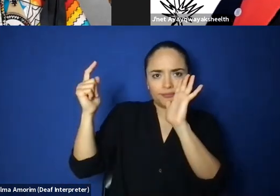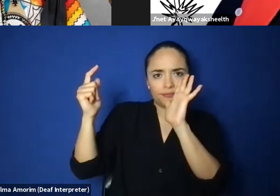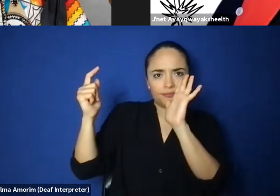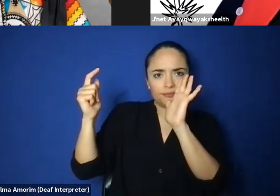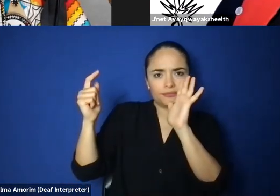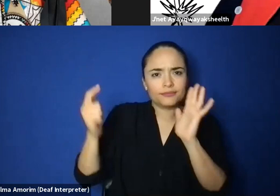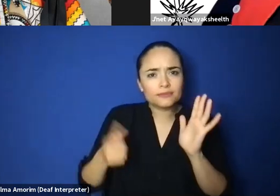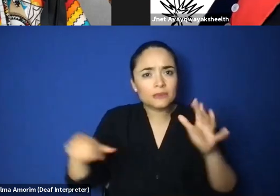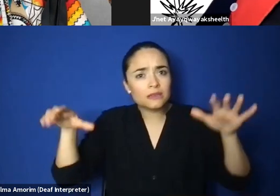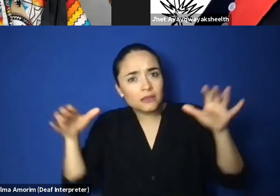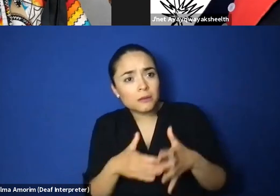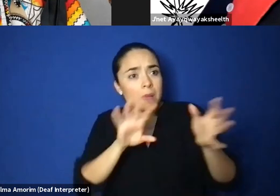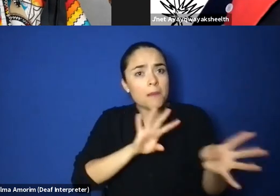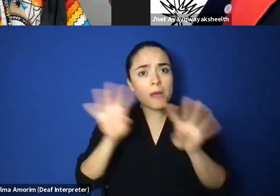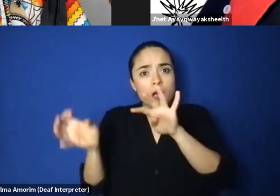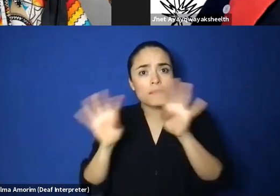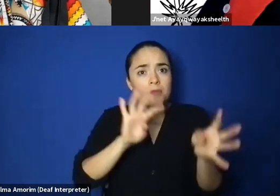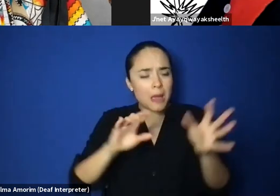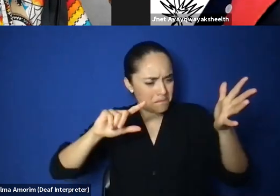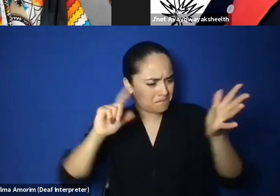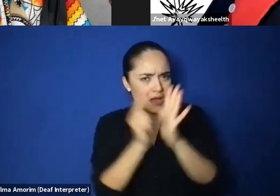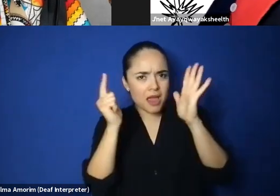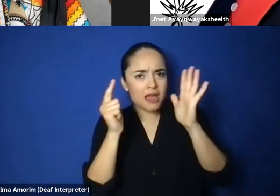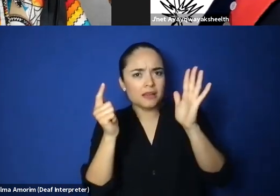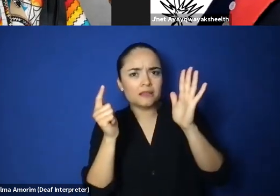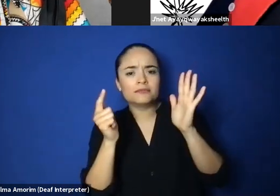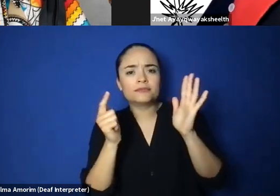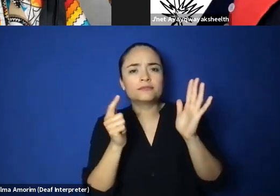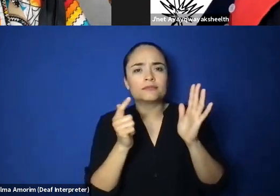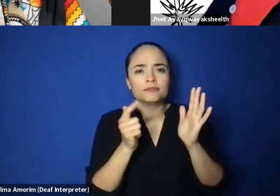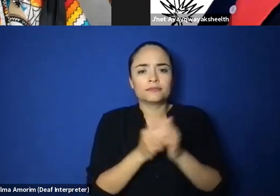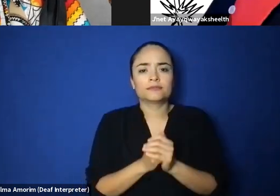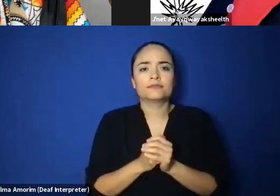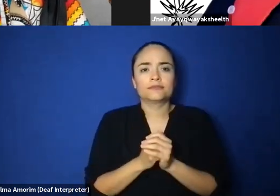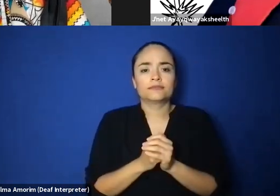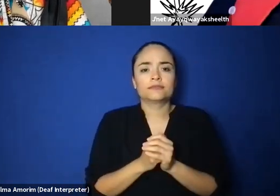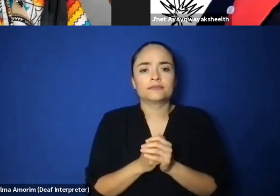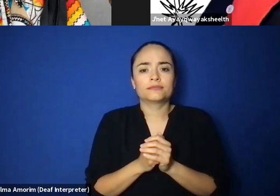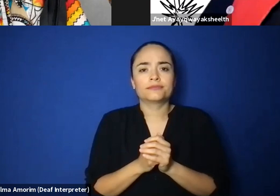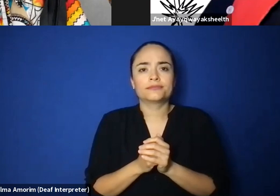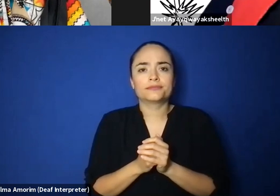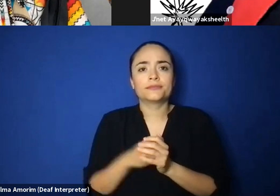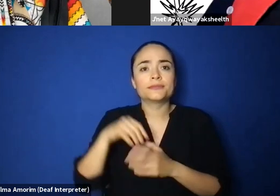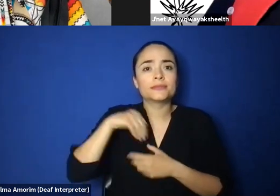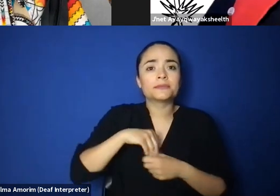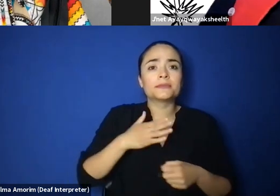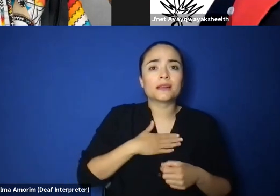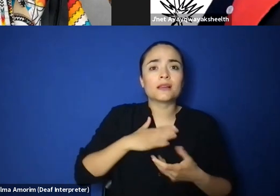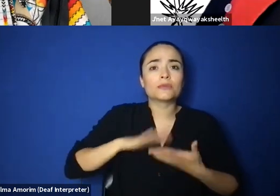public, only at specific shows, so in my community, Wasauksing, a lot of people put that stuff away.